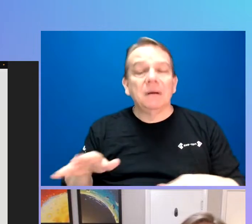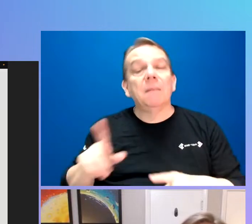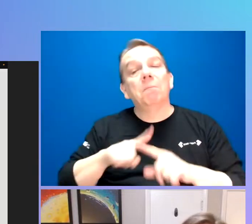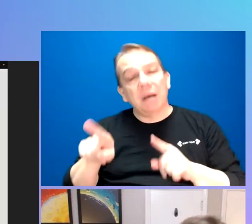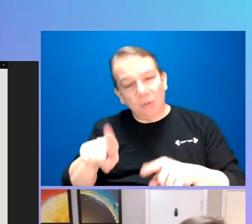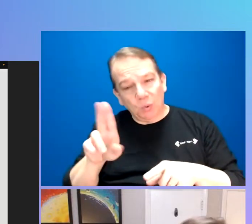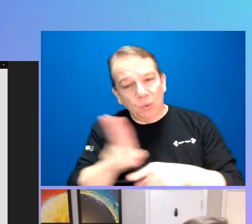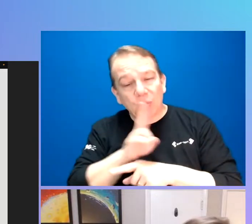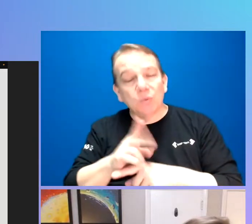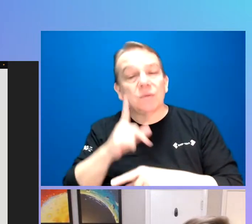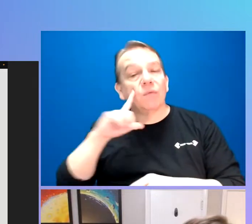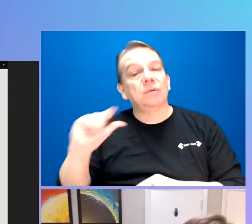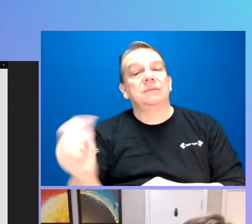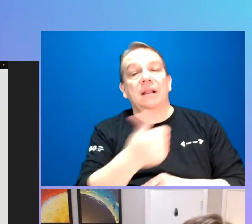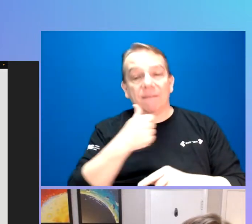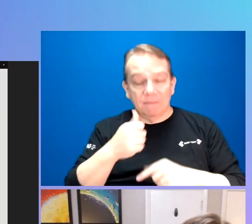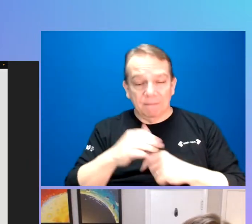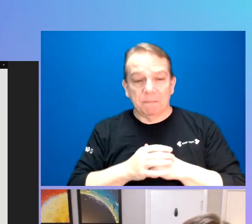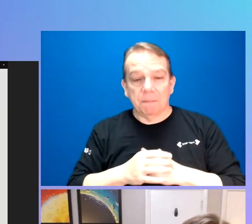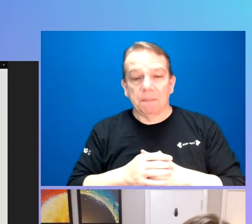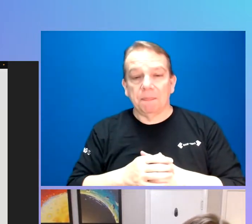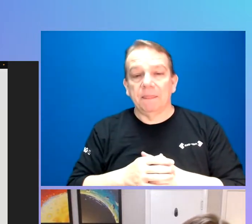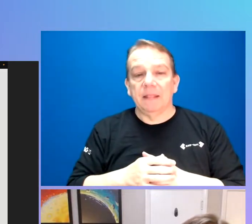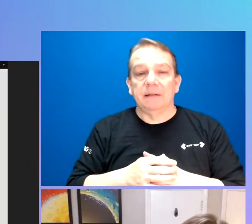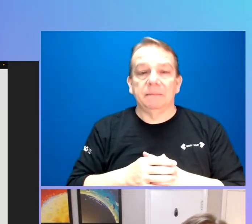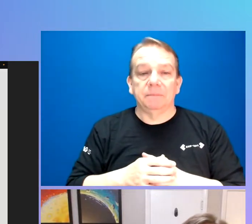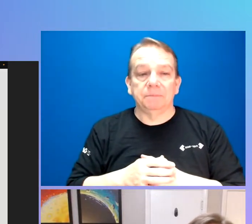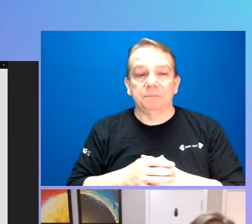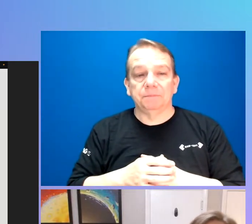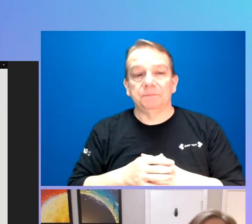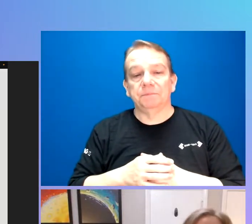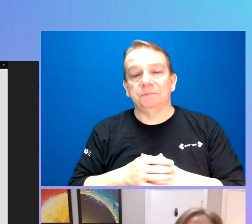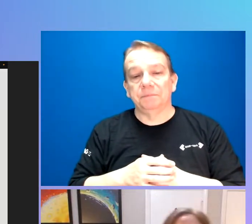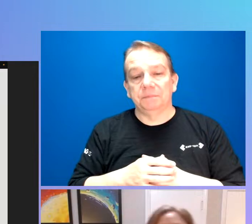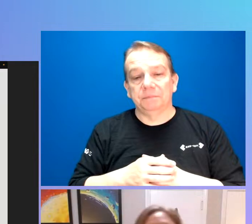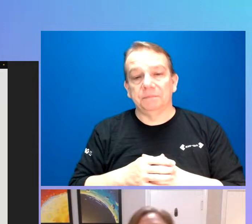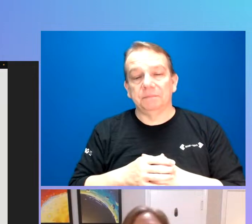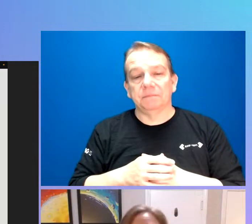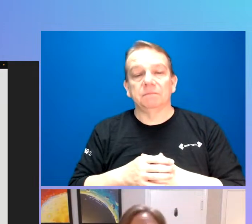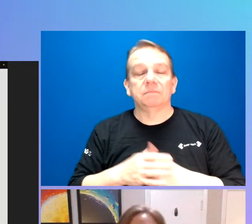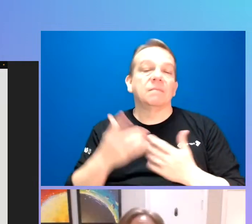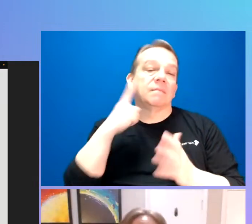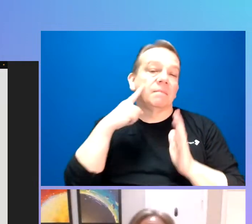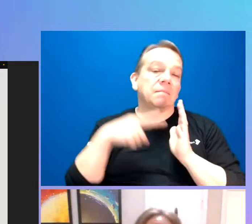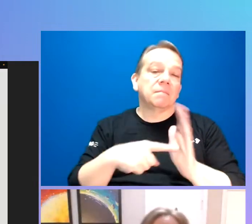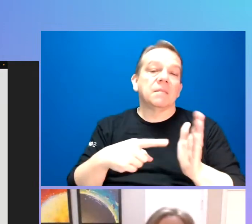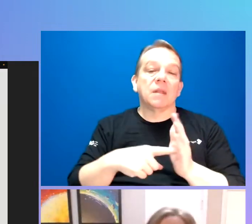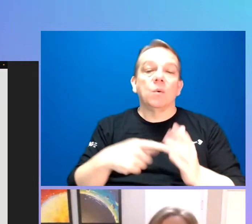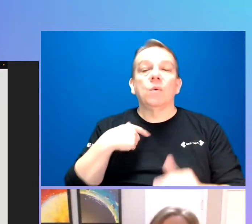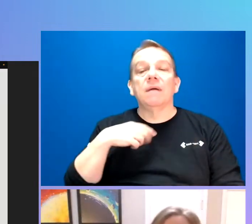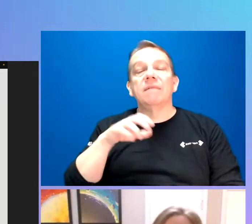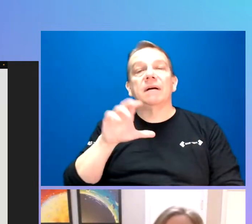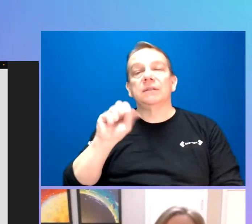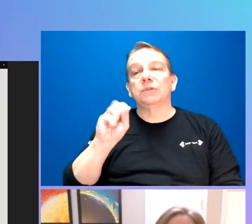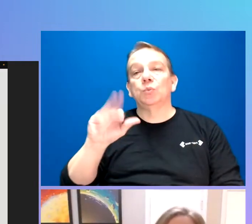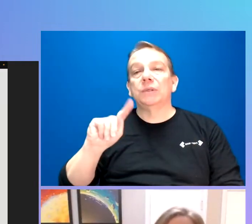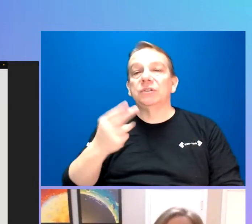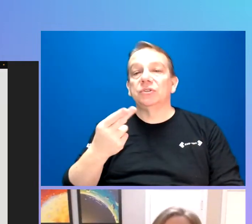that you can put this knowledge into action as a UX learn. Let's